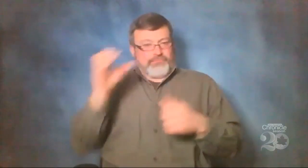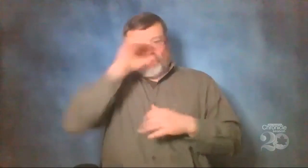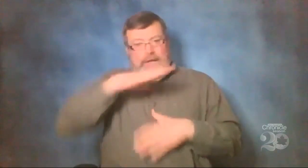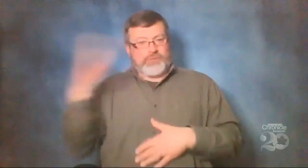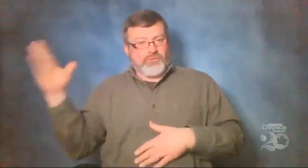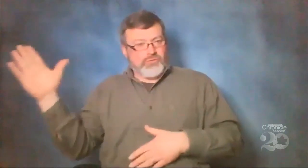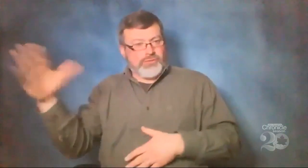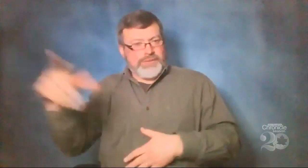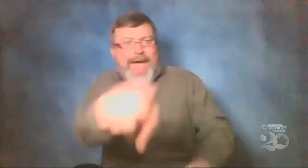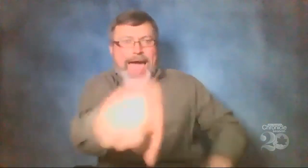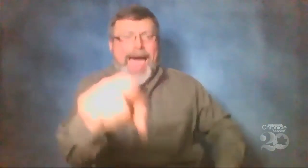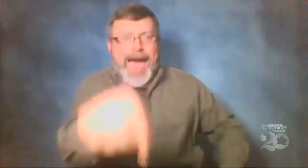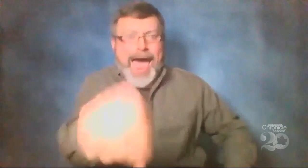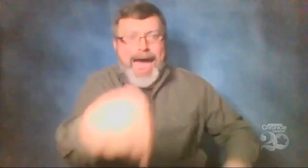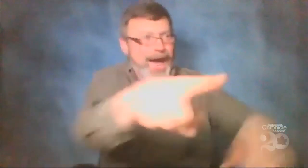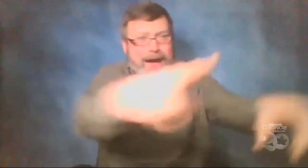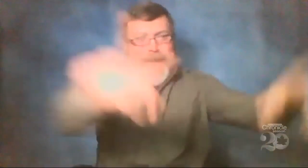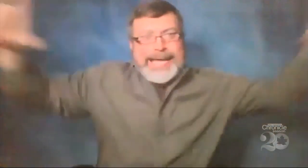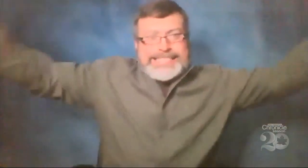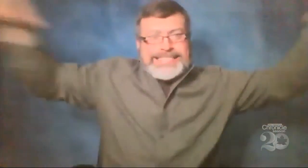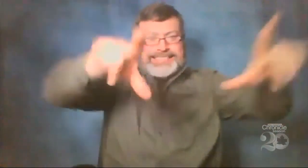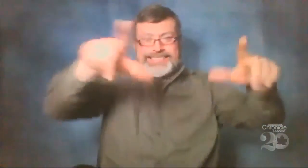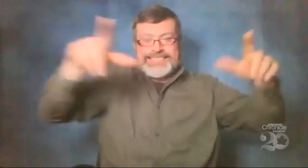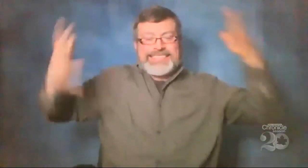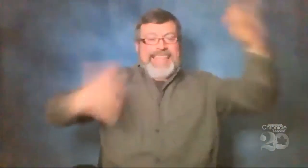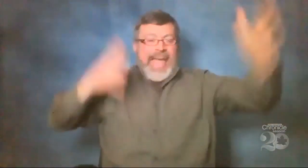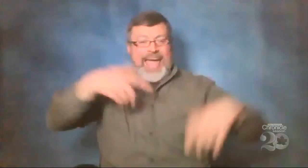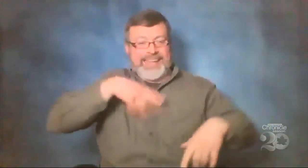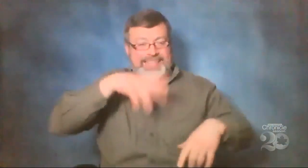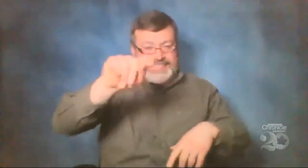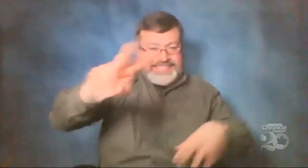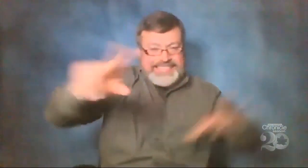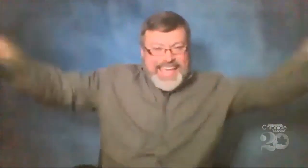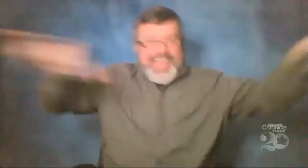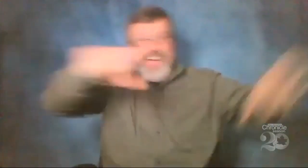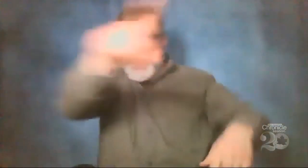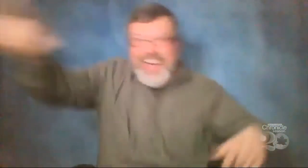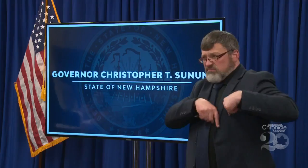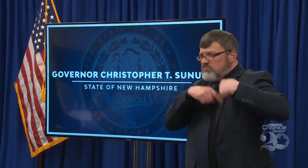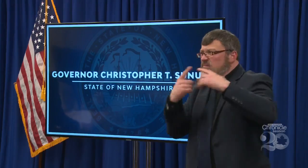PEOPLE DRAWN TO HIS ENERGY AND ANIMATED EXPRESSIONS.